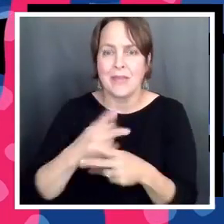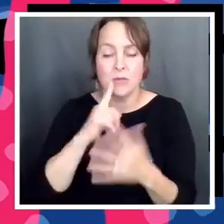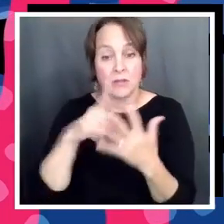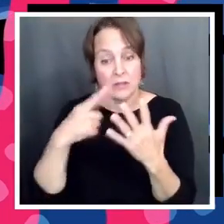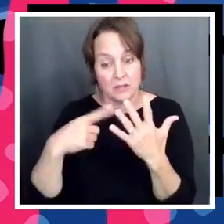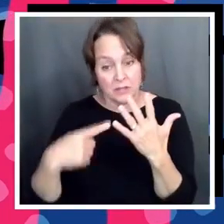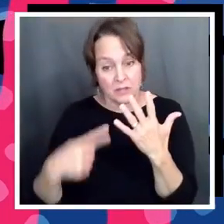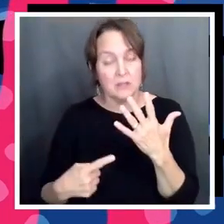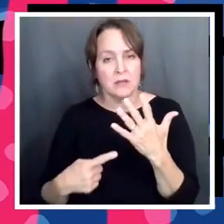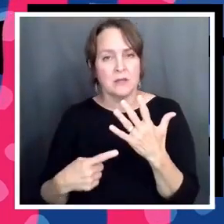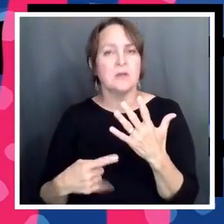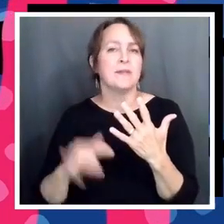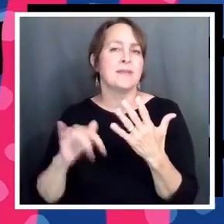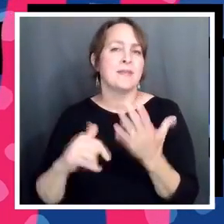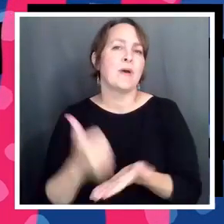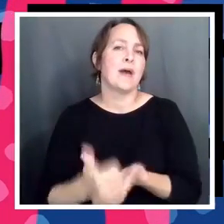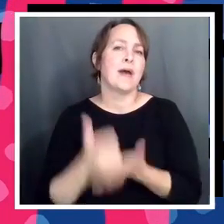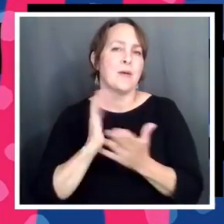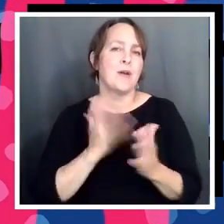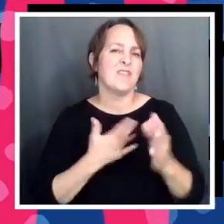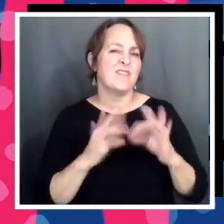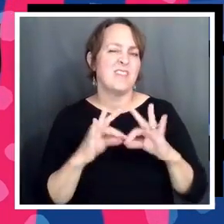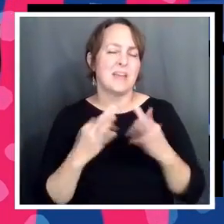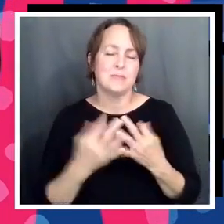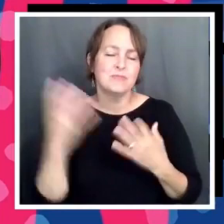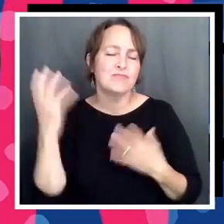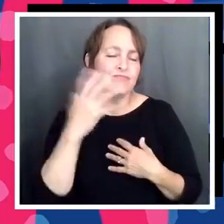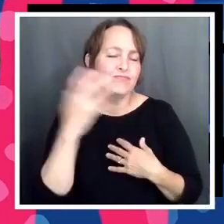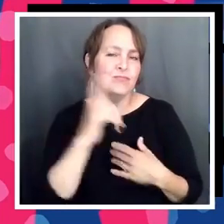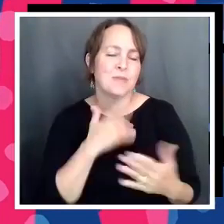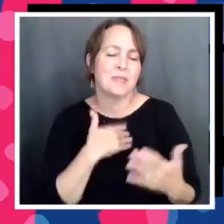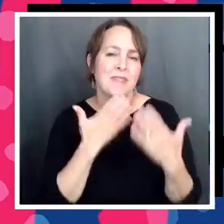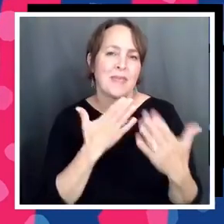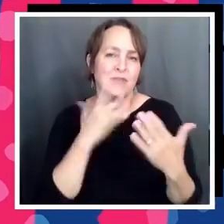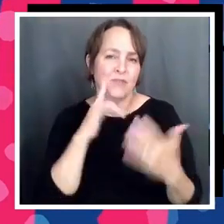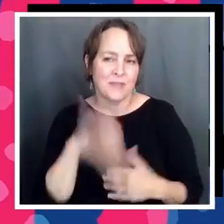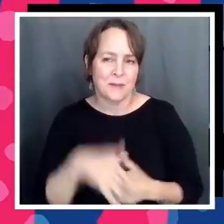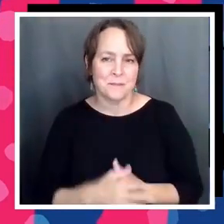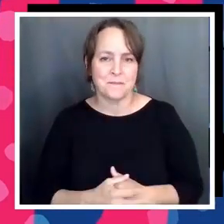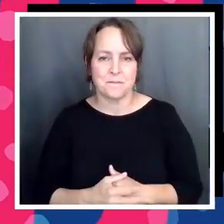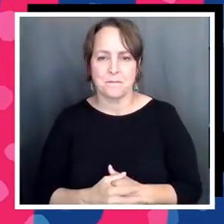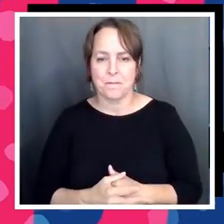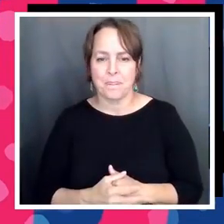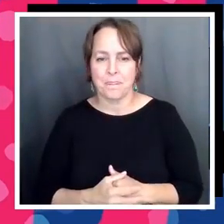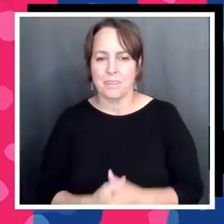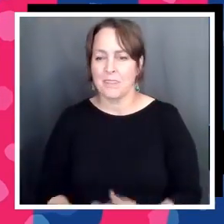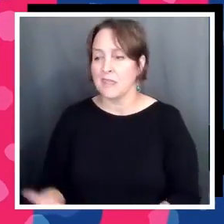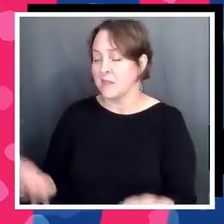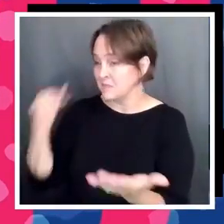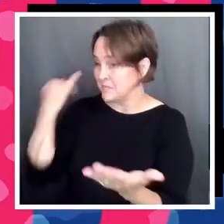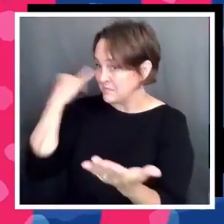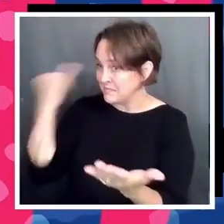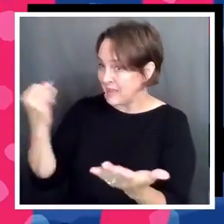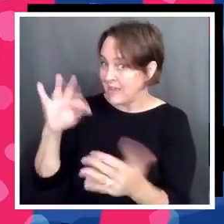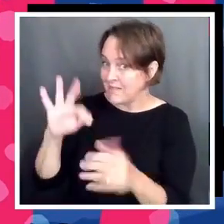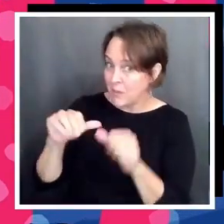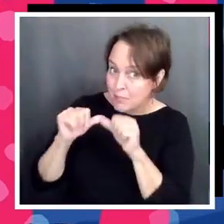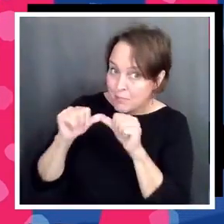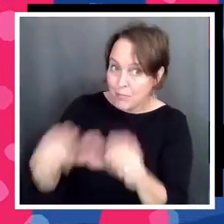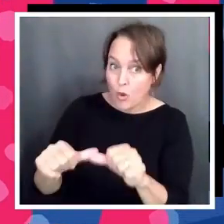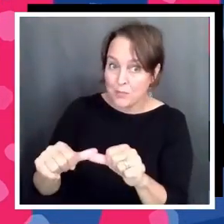INCREASE IN RAISING CHILDREN